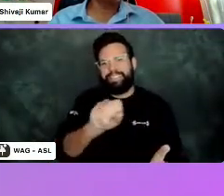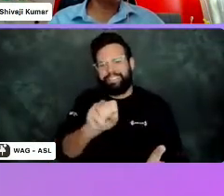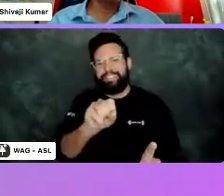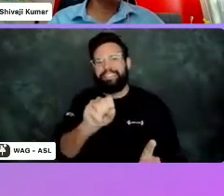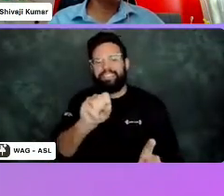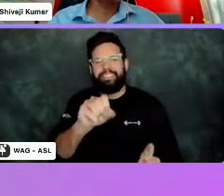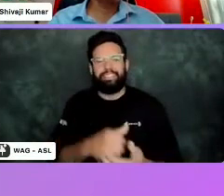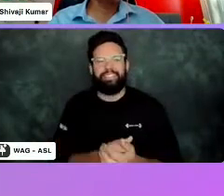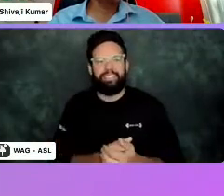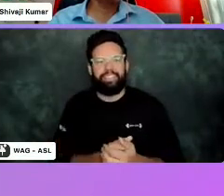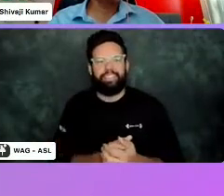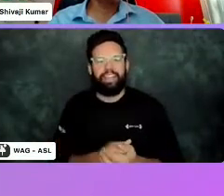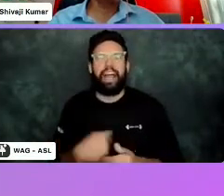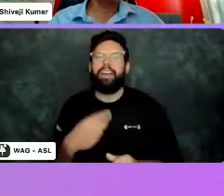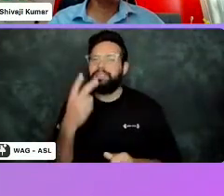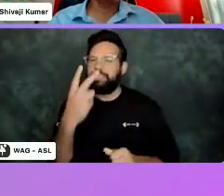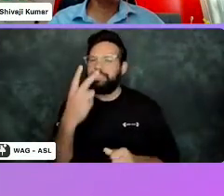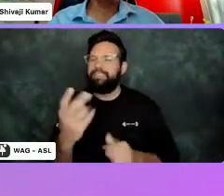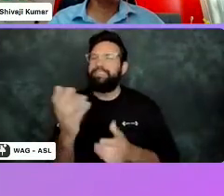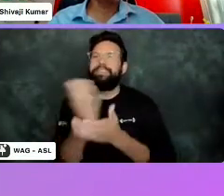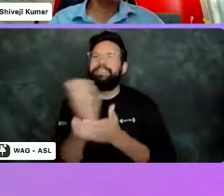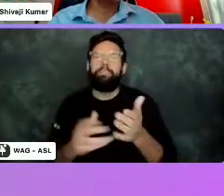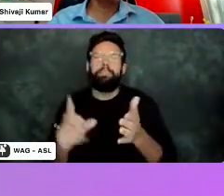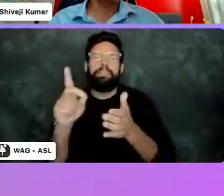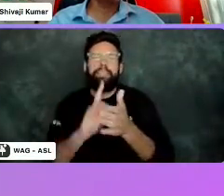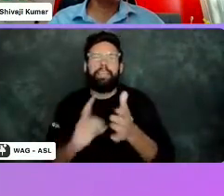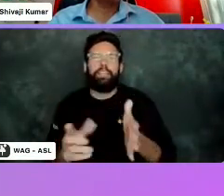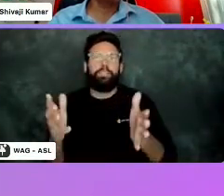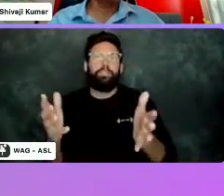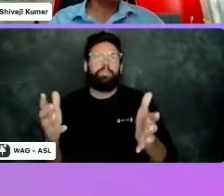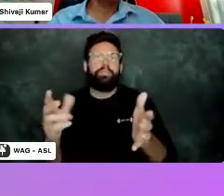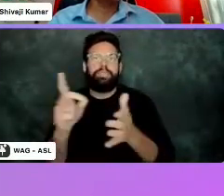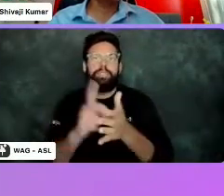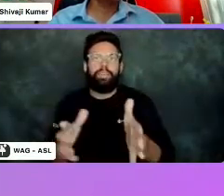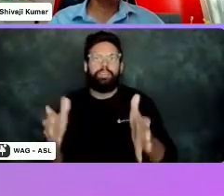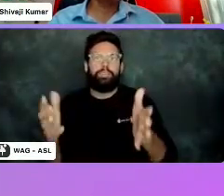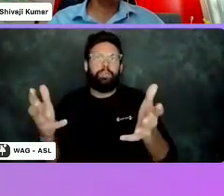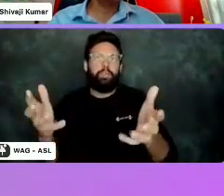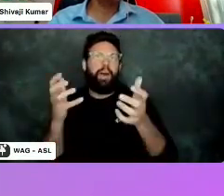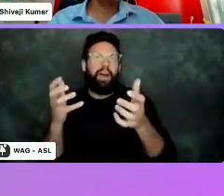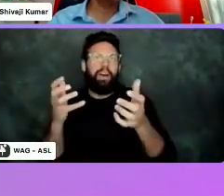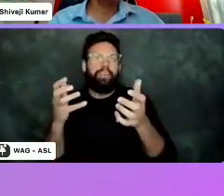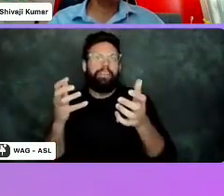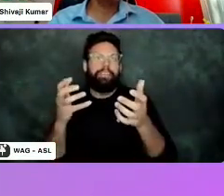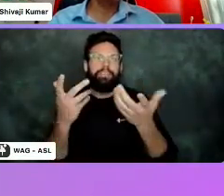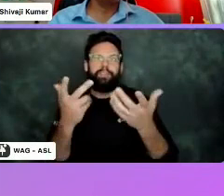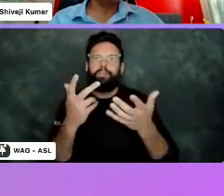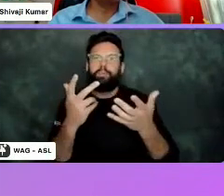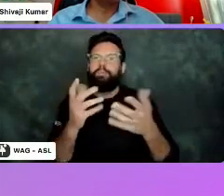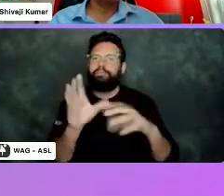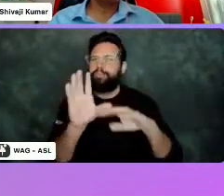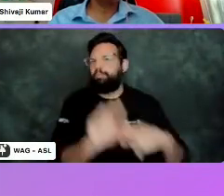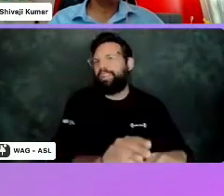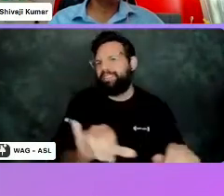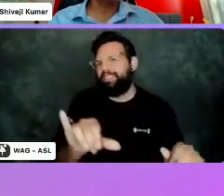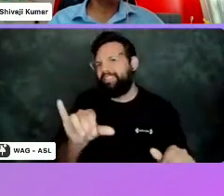I've seen designers wanna do that in the real world because outlines, especially browser default outlines, don't necessarily go with the theme of your site.